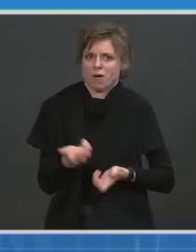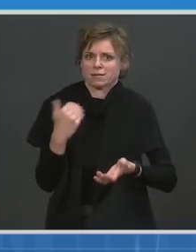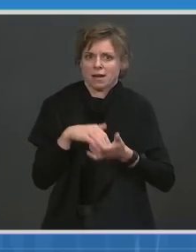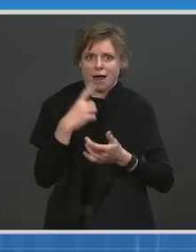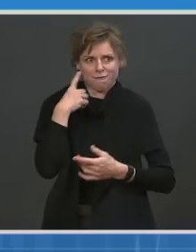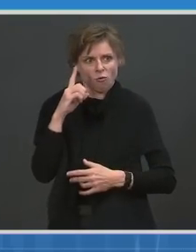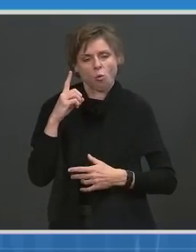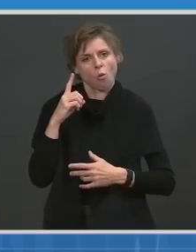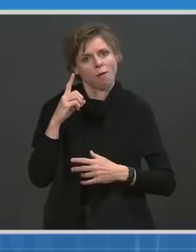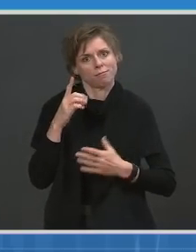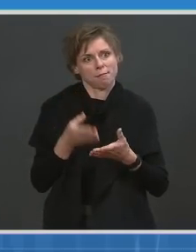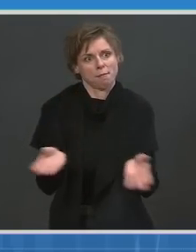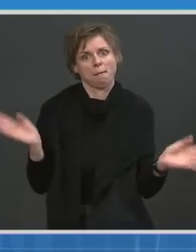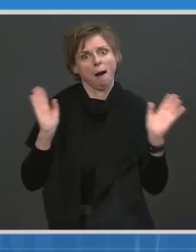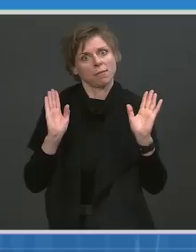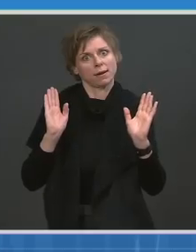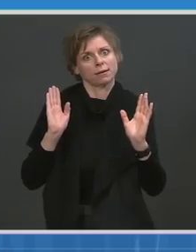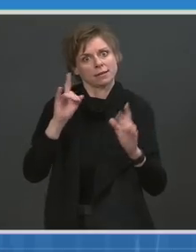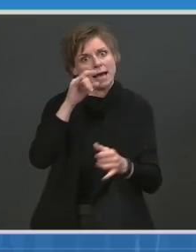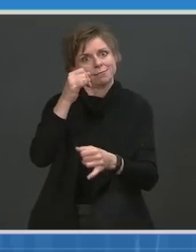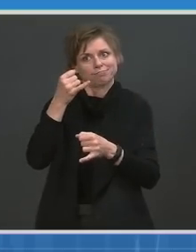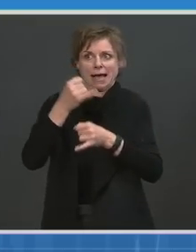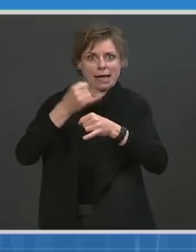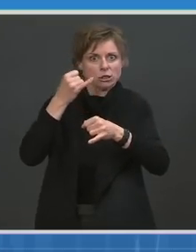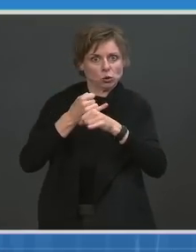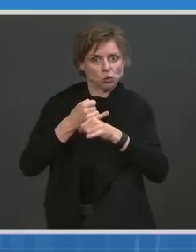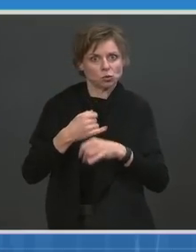it's critical to make decisions based on evidence and facts.